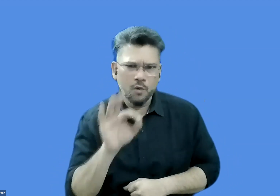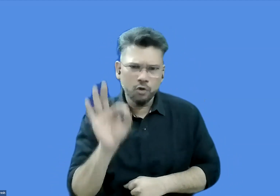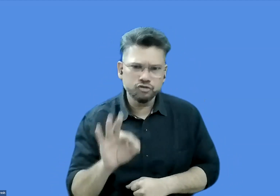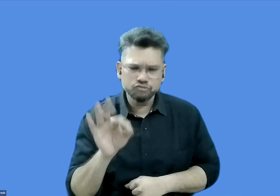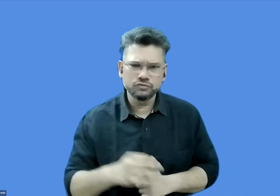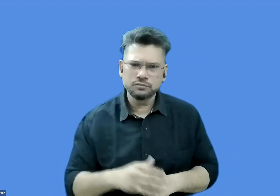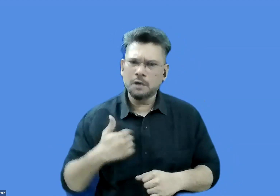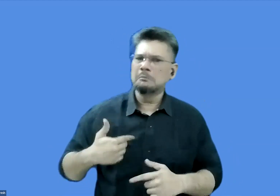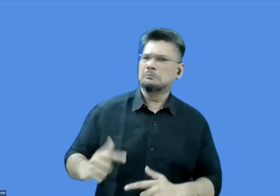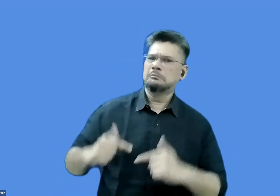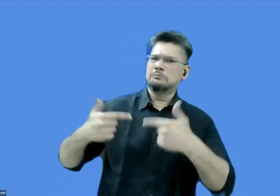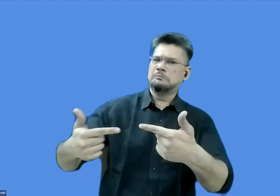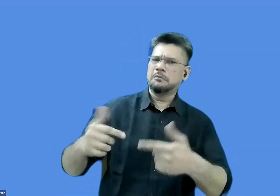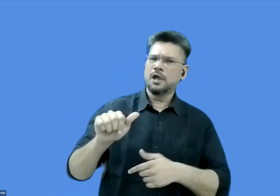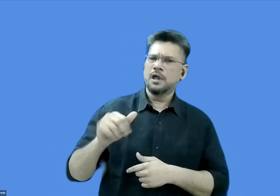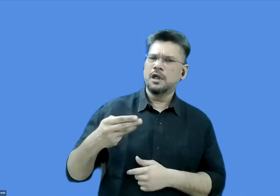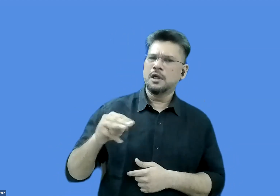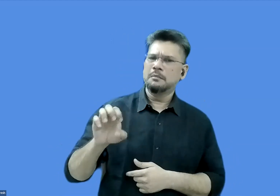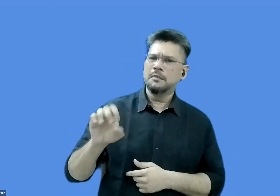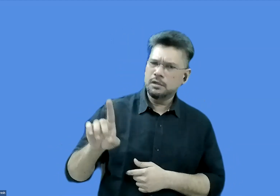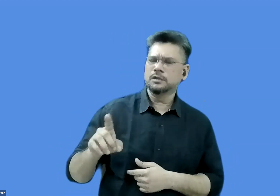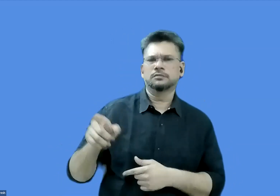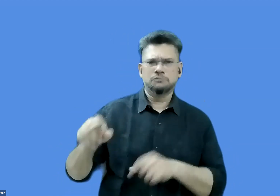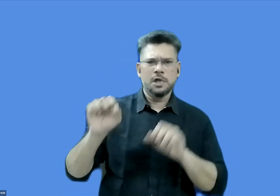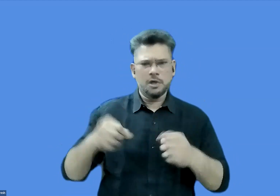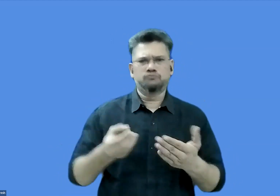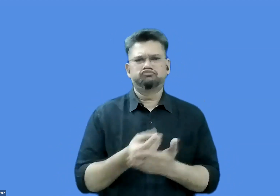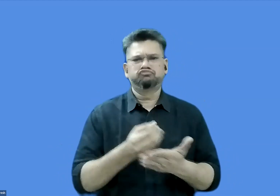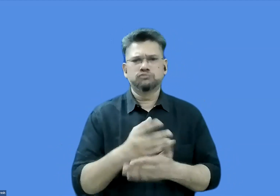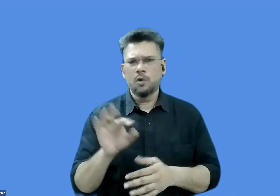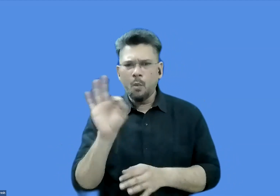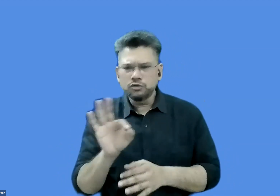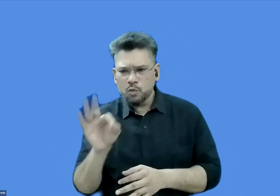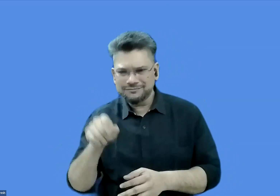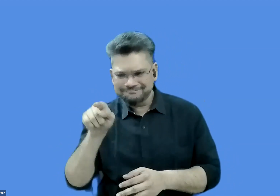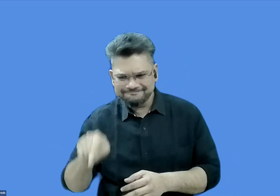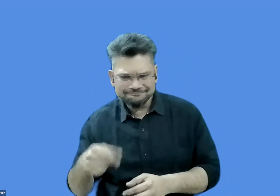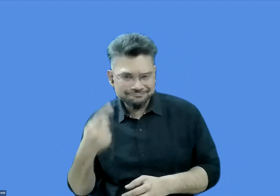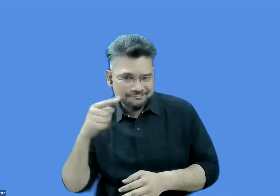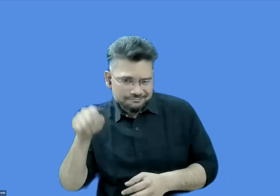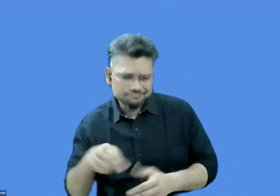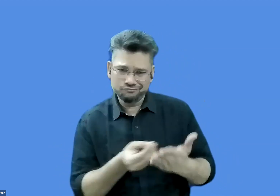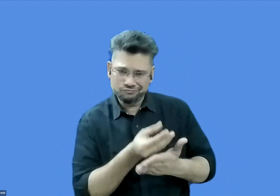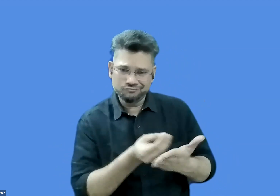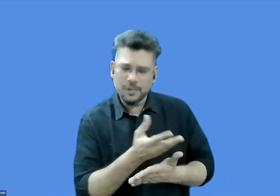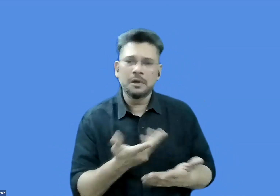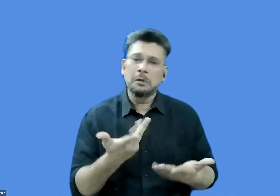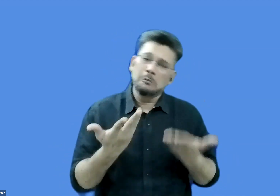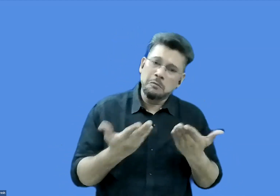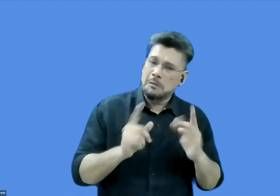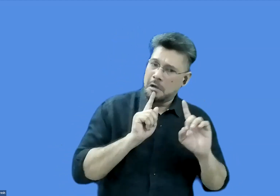. Had. We do have some questions, I want to hand